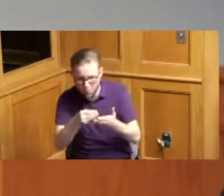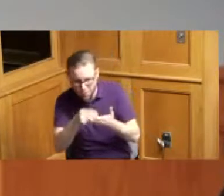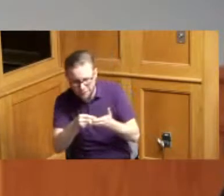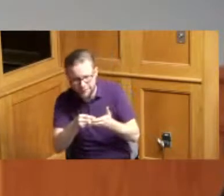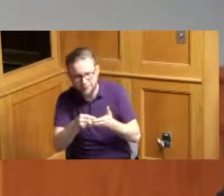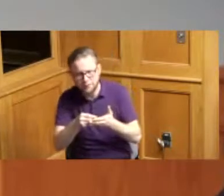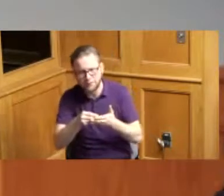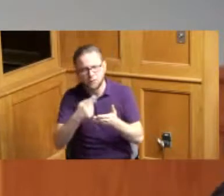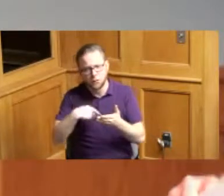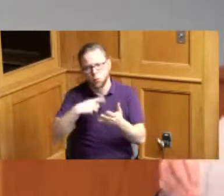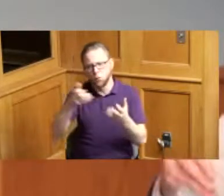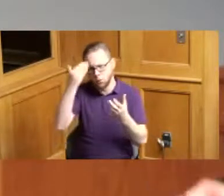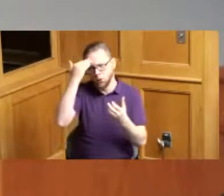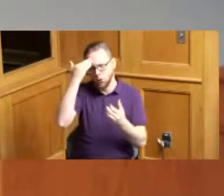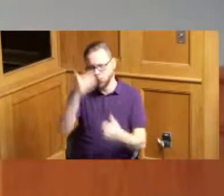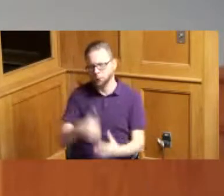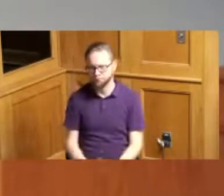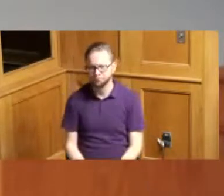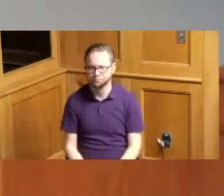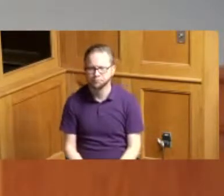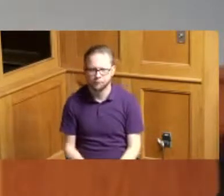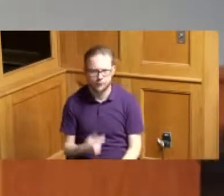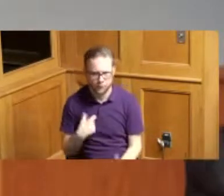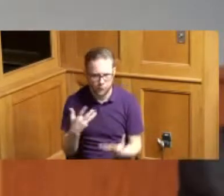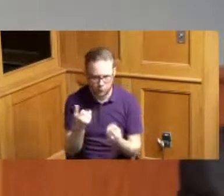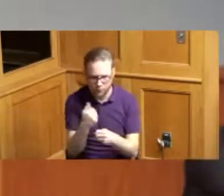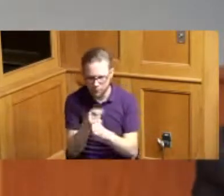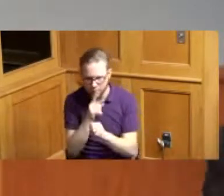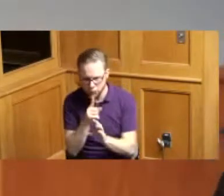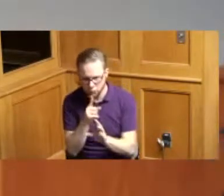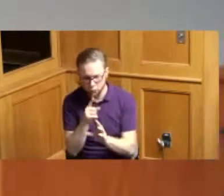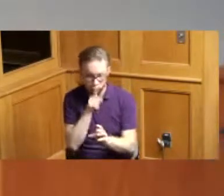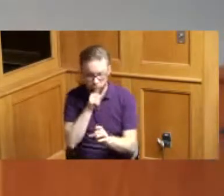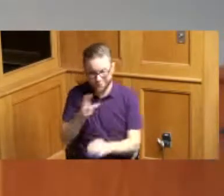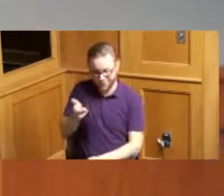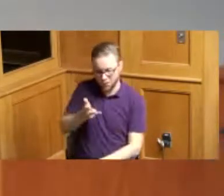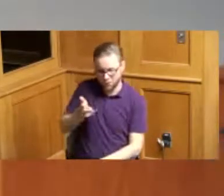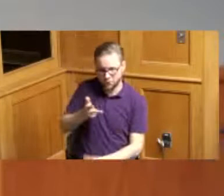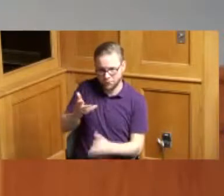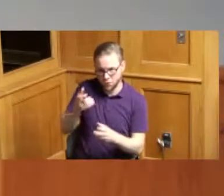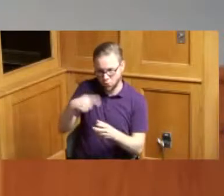just want to make sure that I think all three of us would want to be kept up to date as to